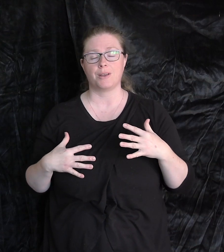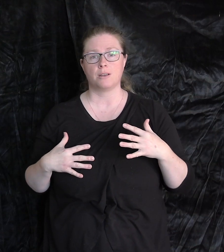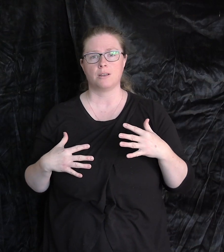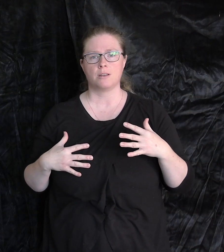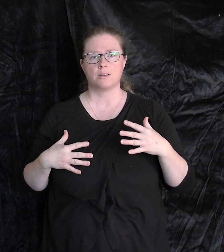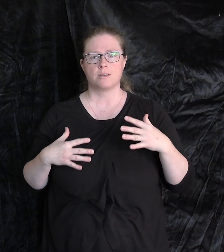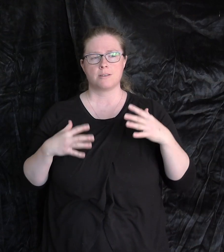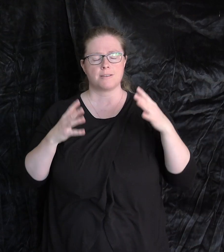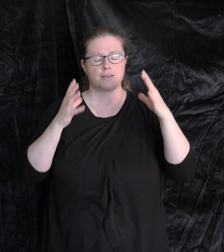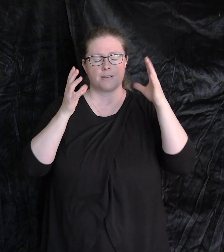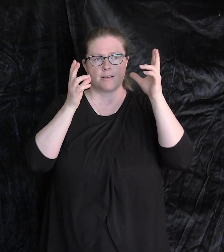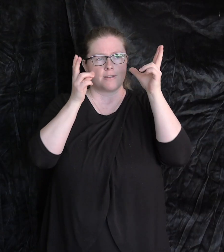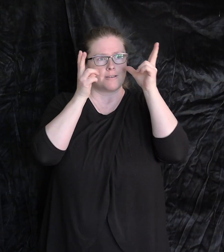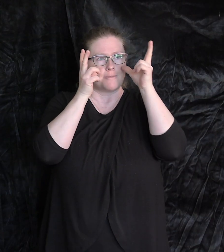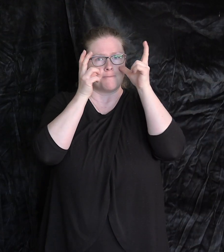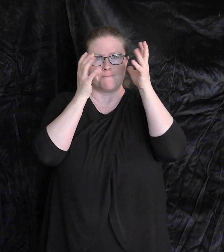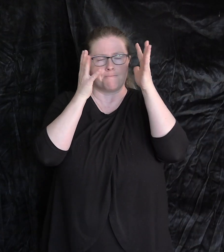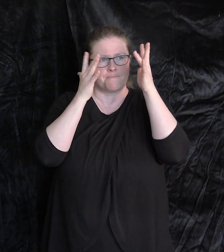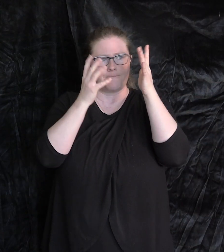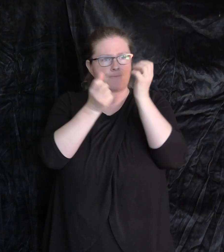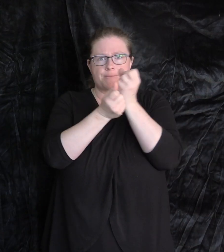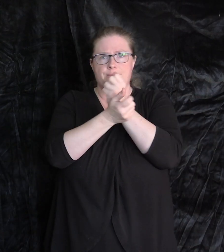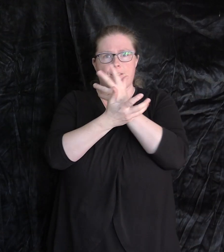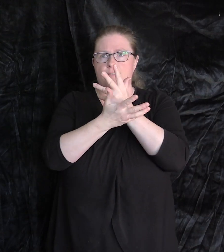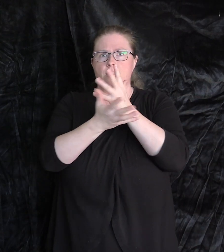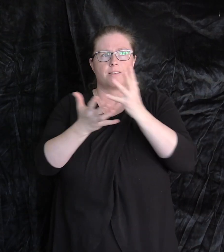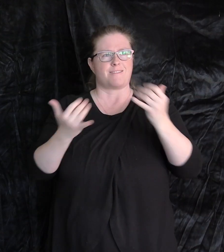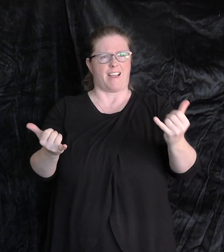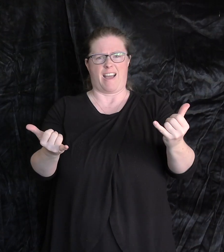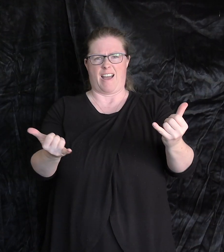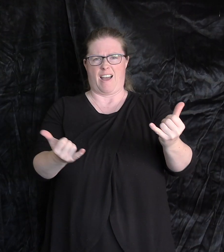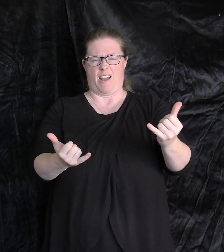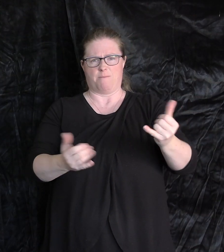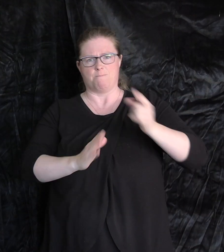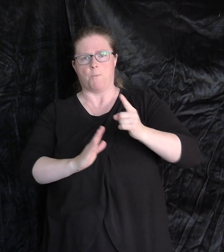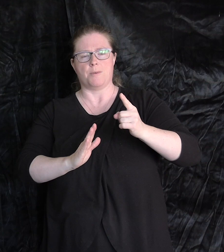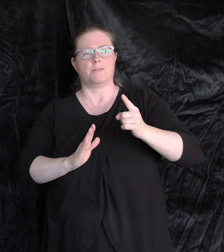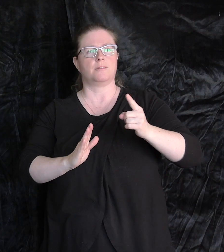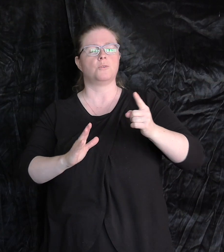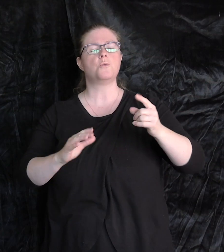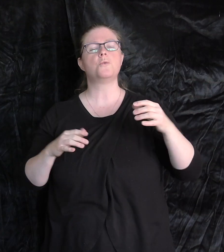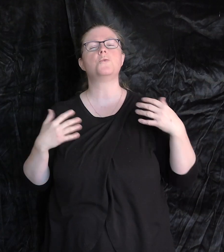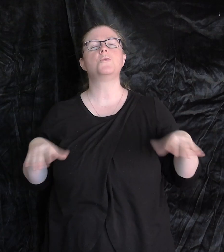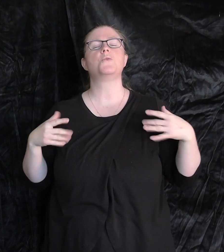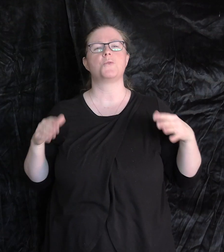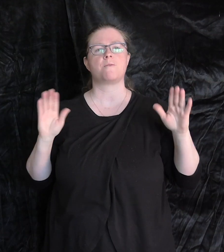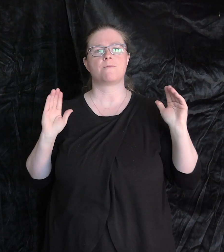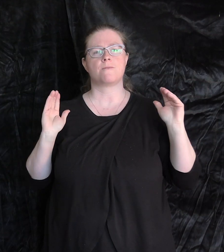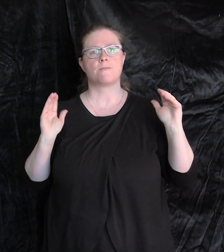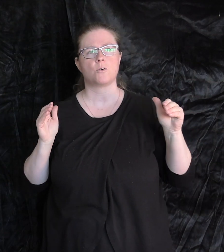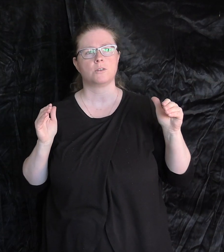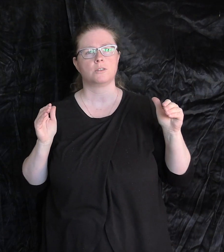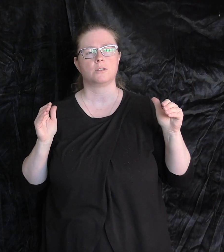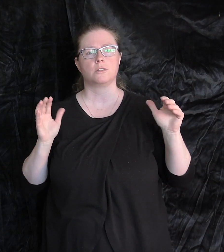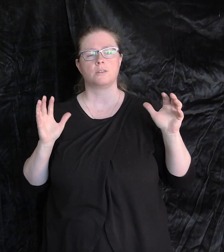all the sensory information available to you in this moment. Focus and refocus your attention.